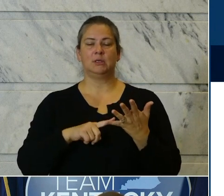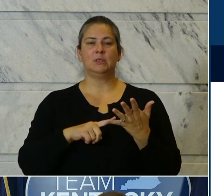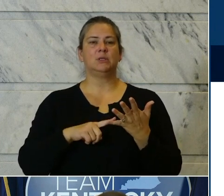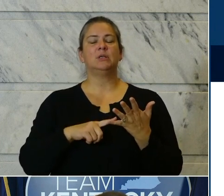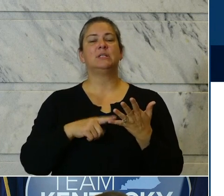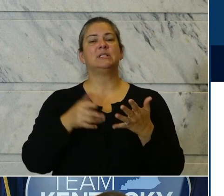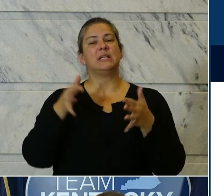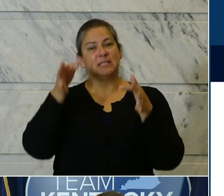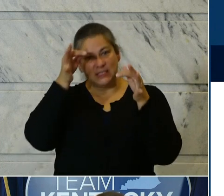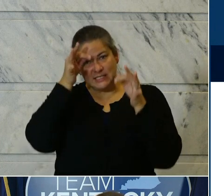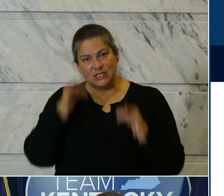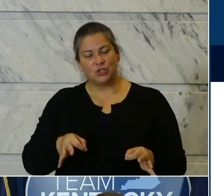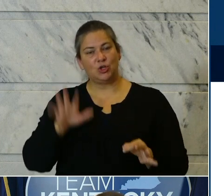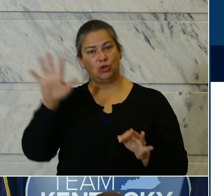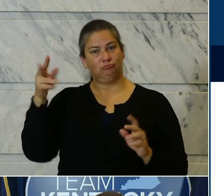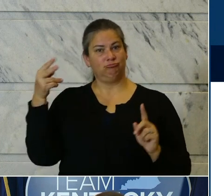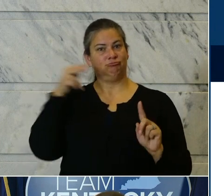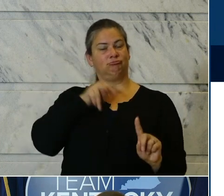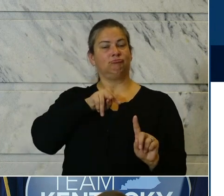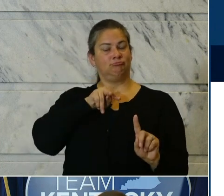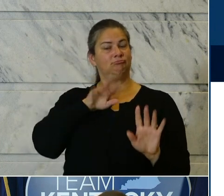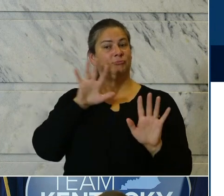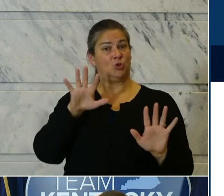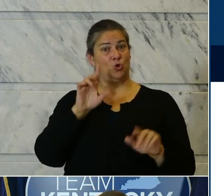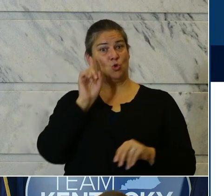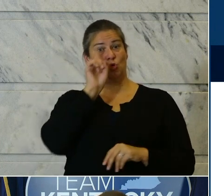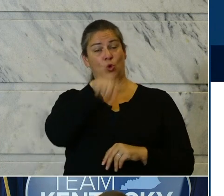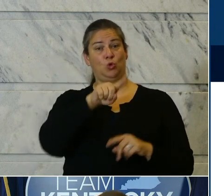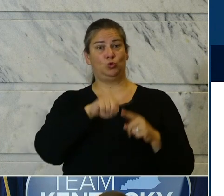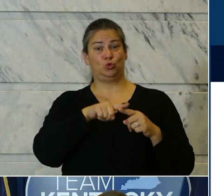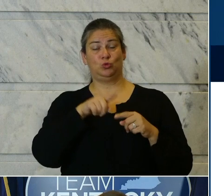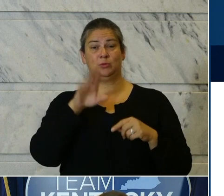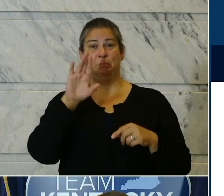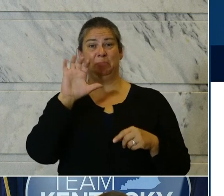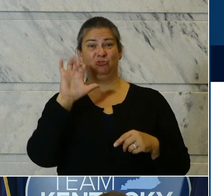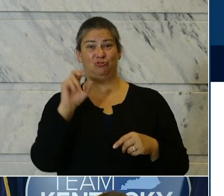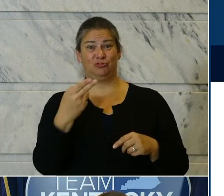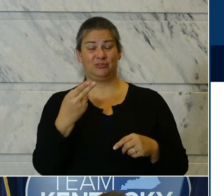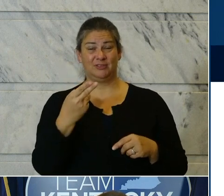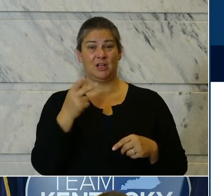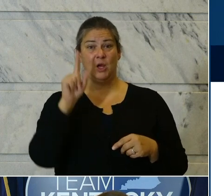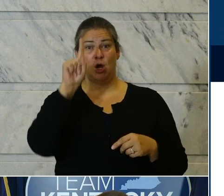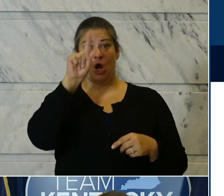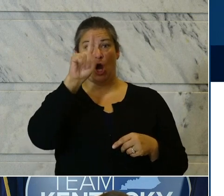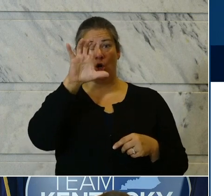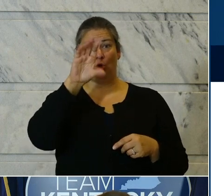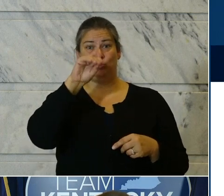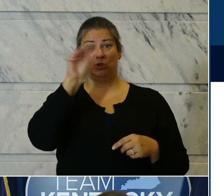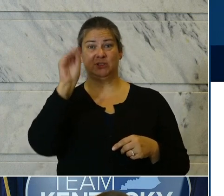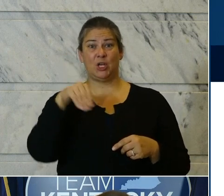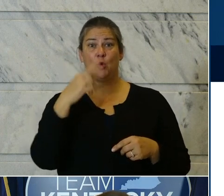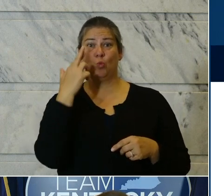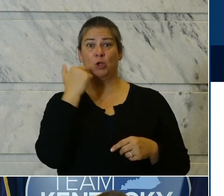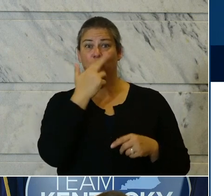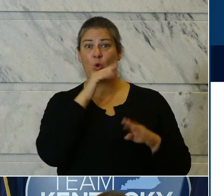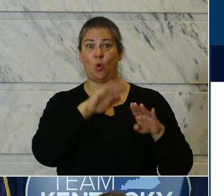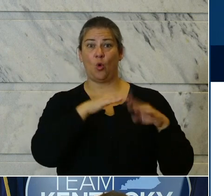THAT'S OUT THERE. THAT IS A SUBJECTIVE DECISION- THAT RIGHT